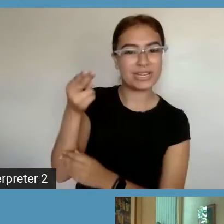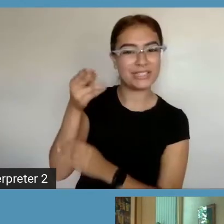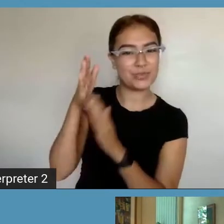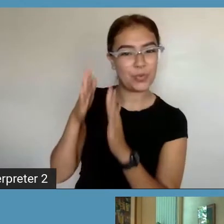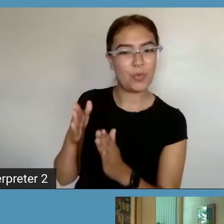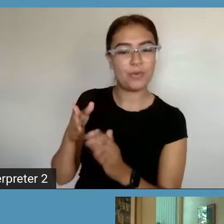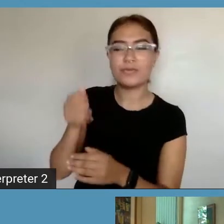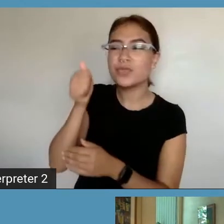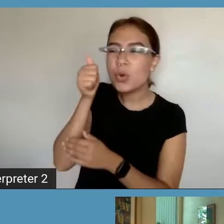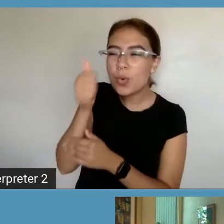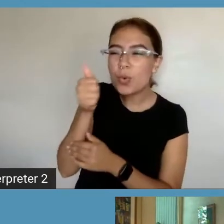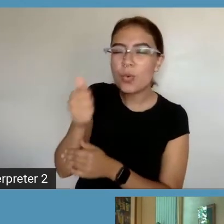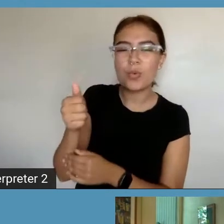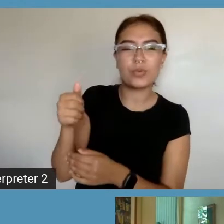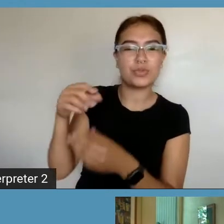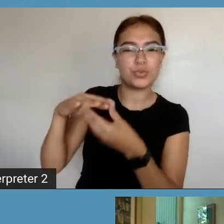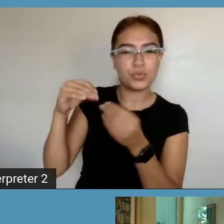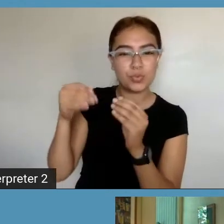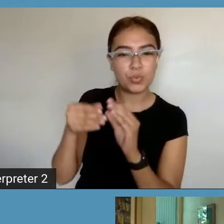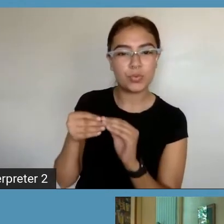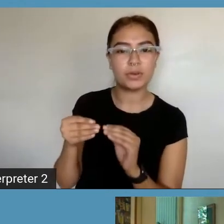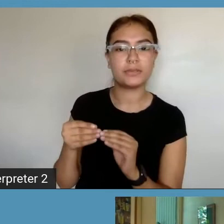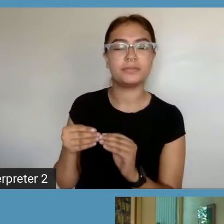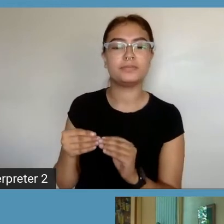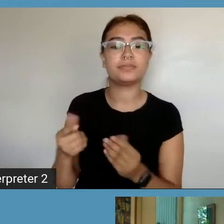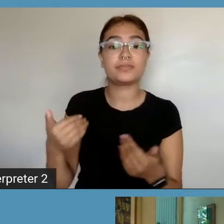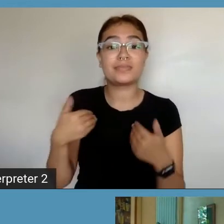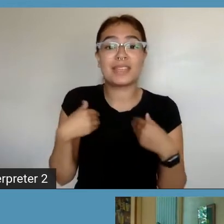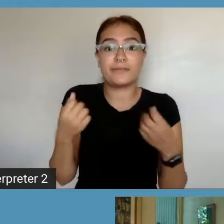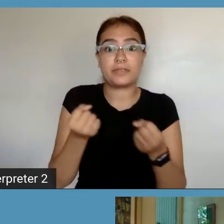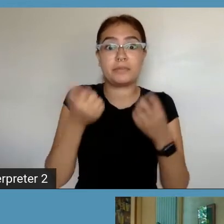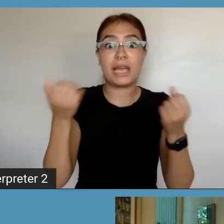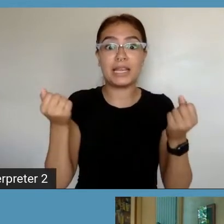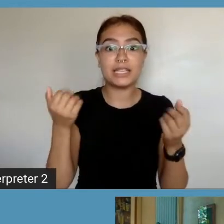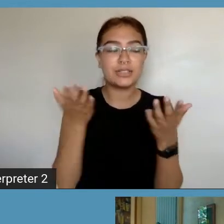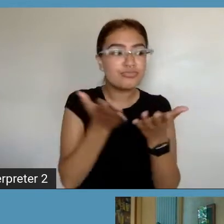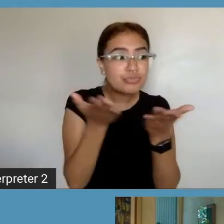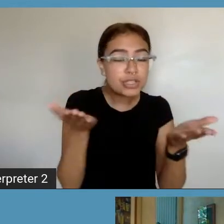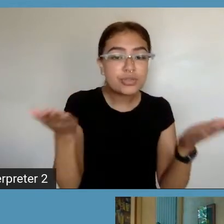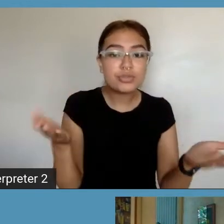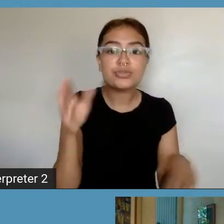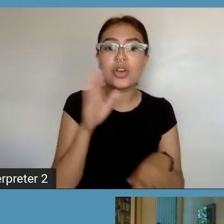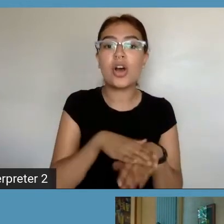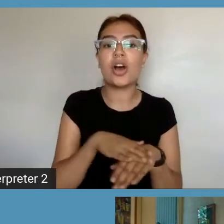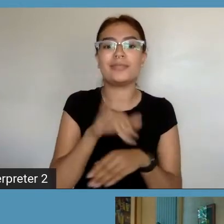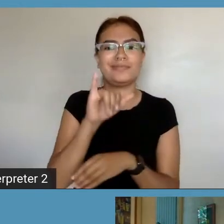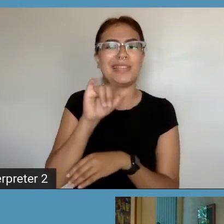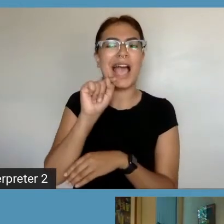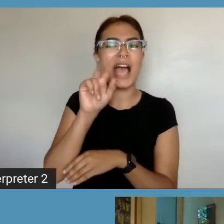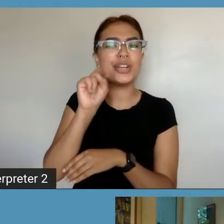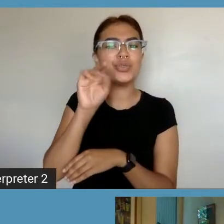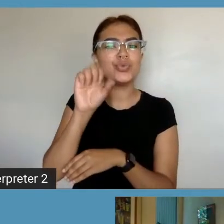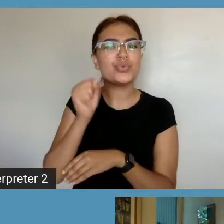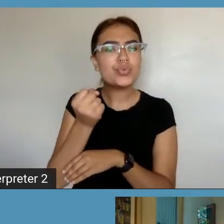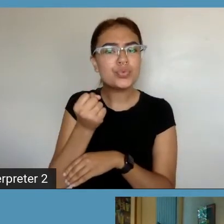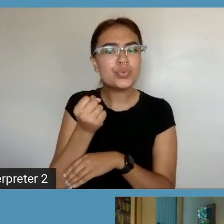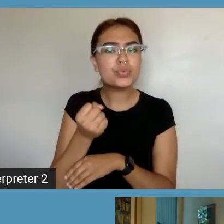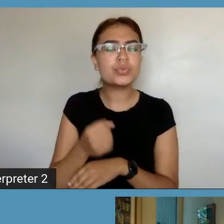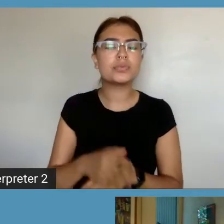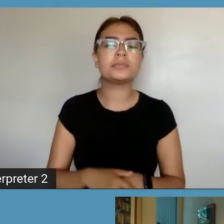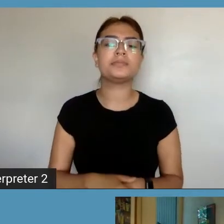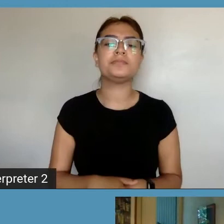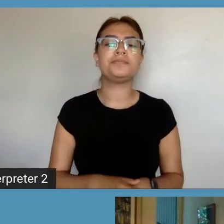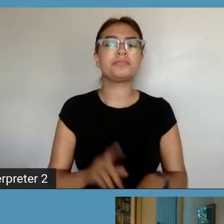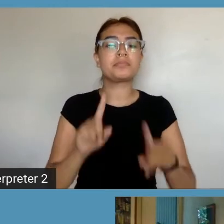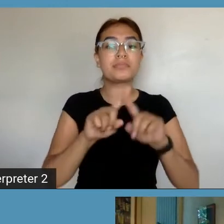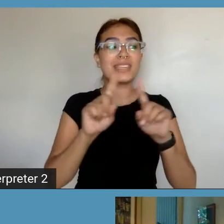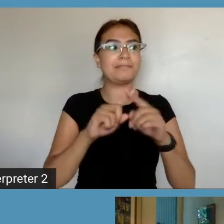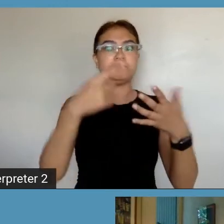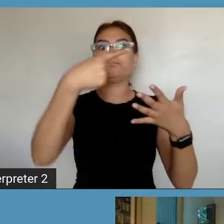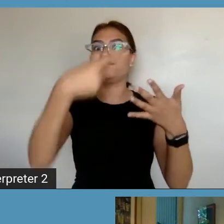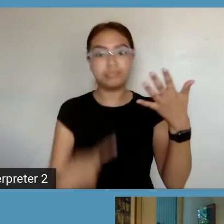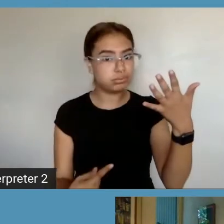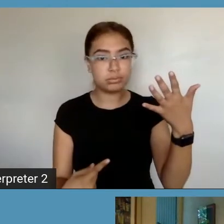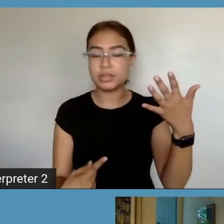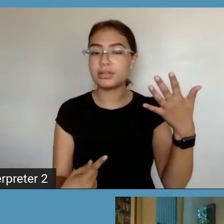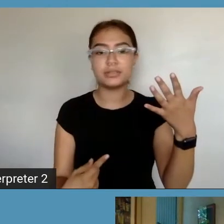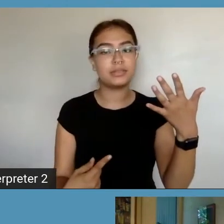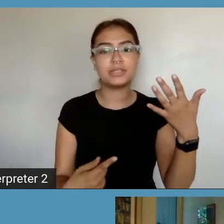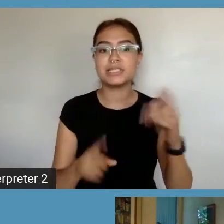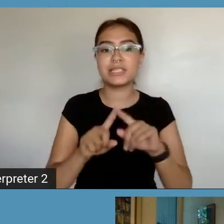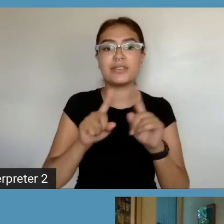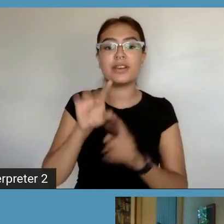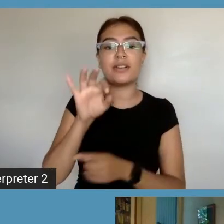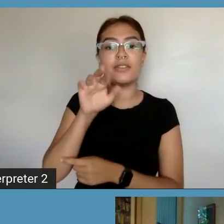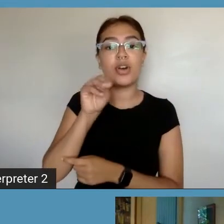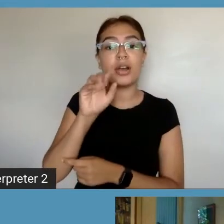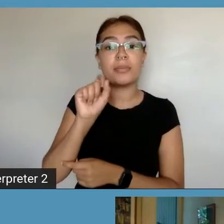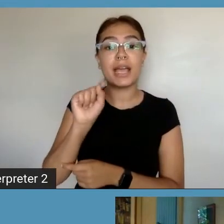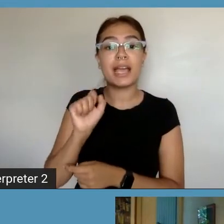you have so many resources on iTunes, and a plethora of formats and wave files, there's